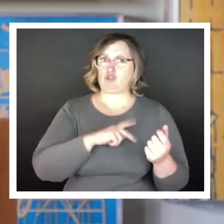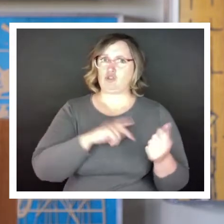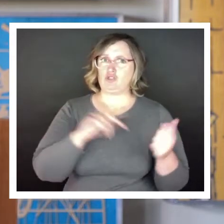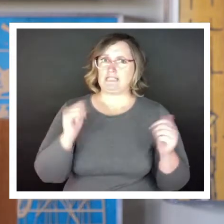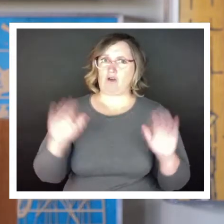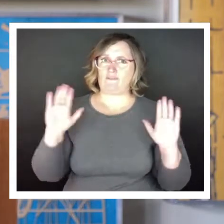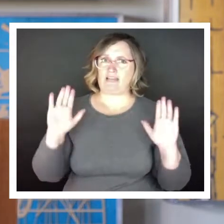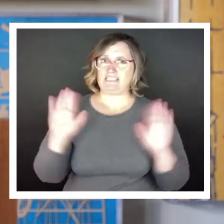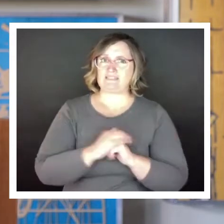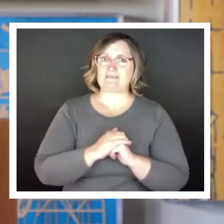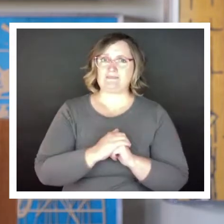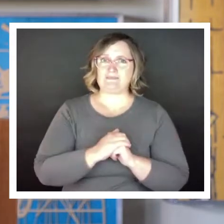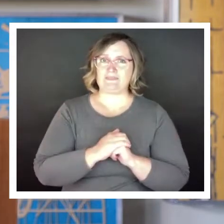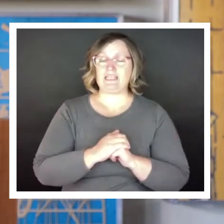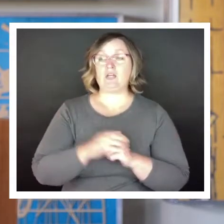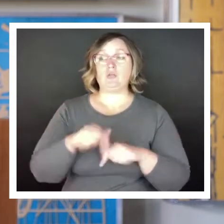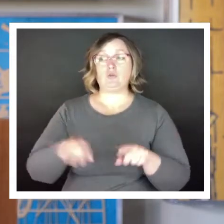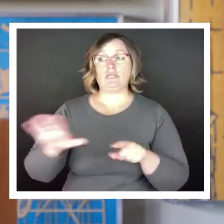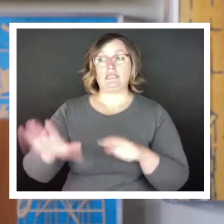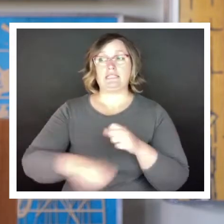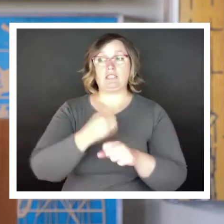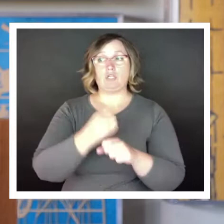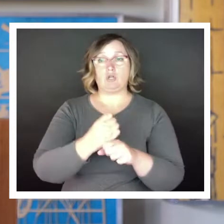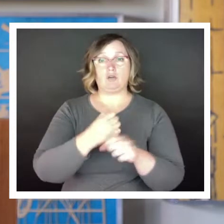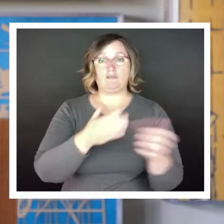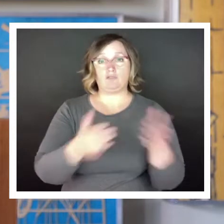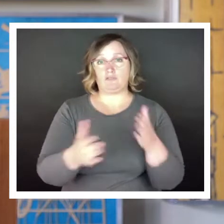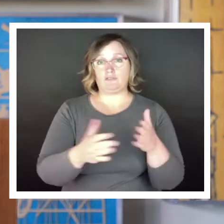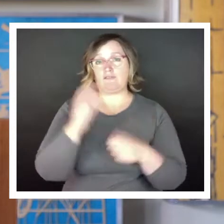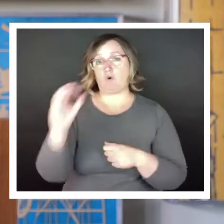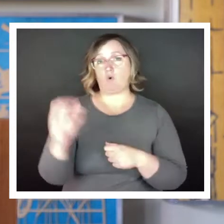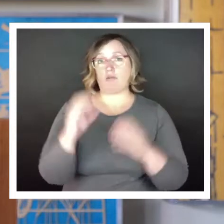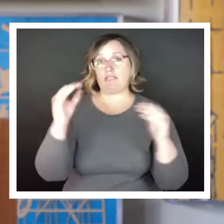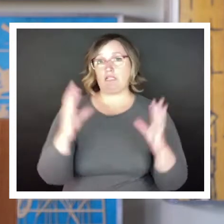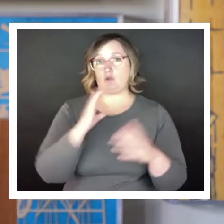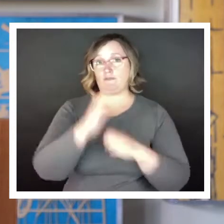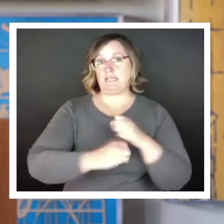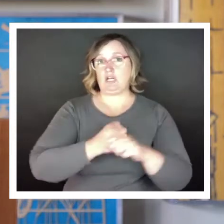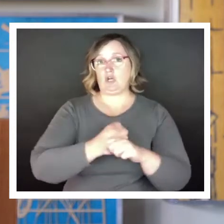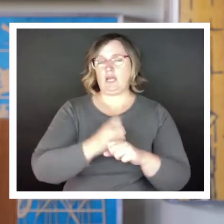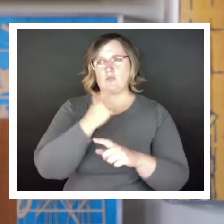During his year of service as an Oregon Teacher of the Year, he was told by a supervisor that if he said publicly